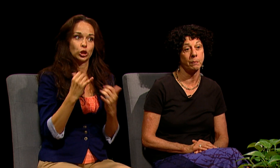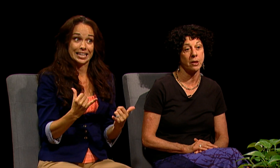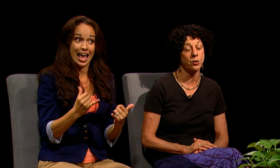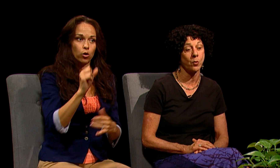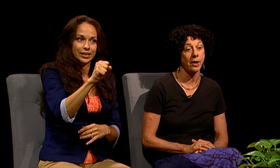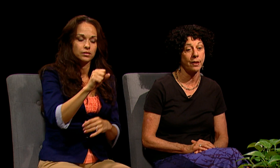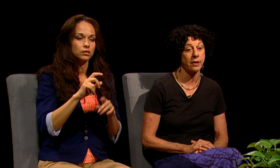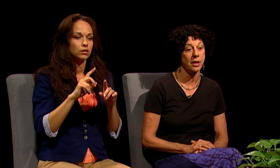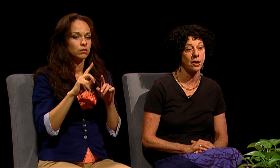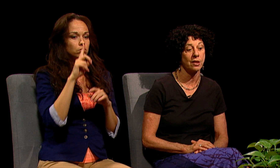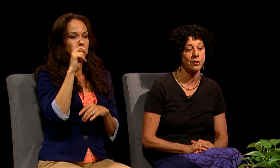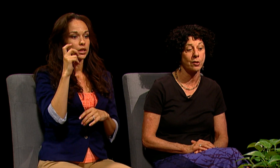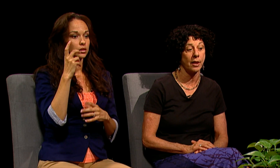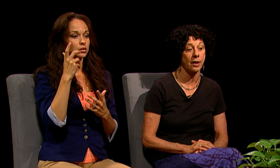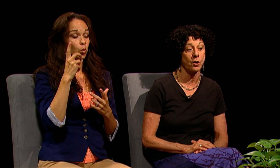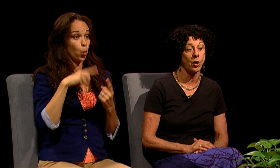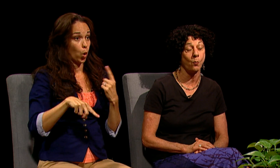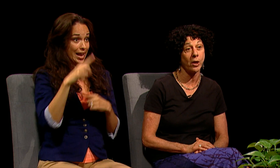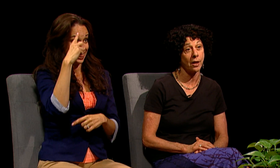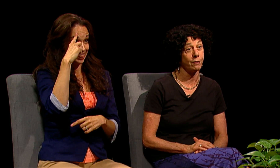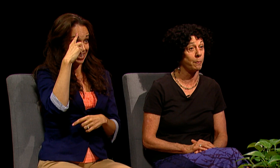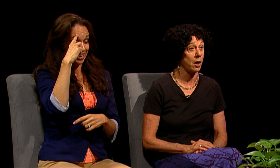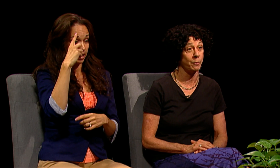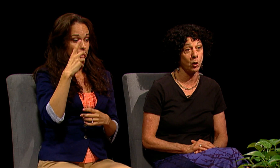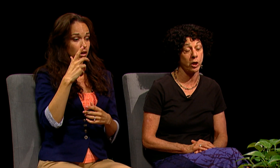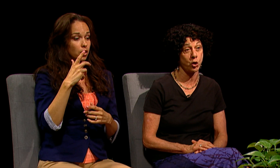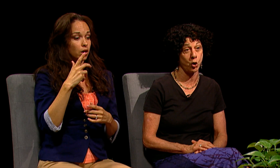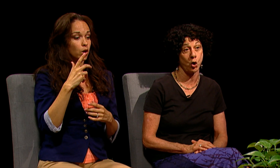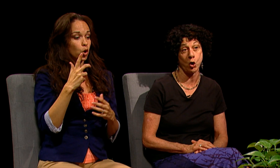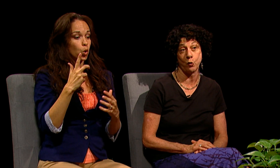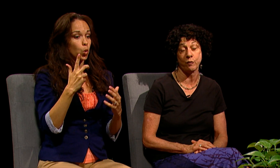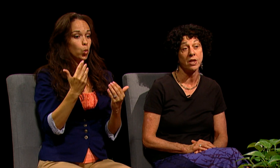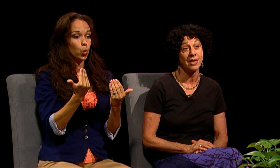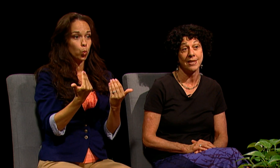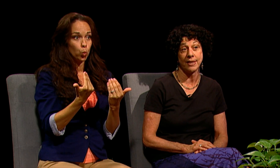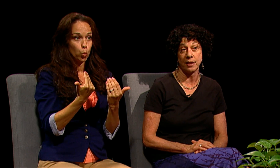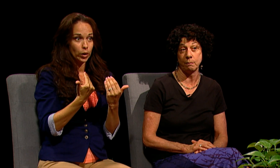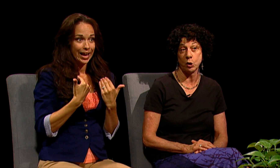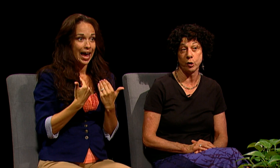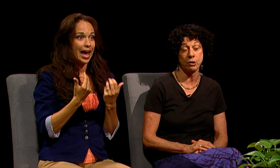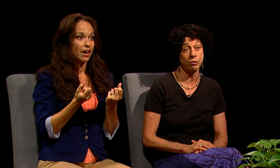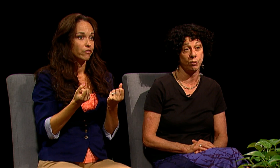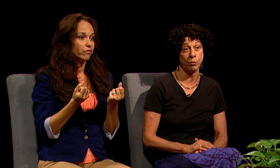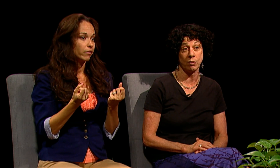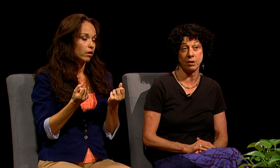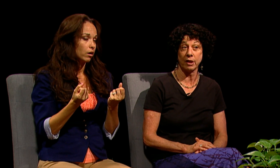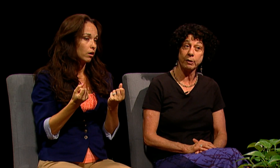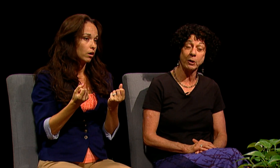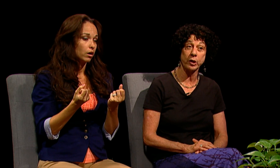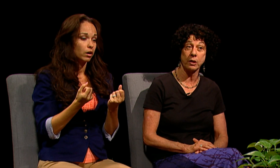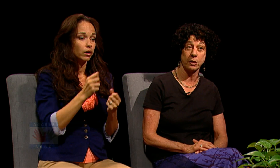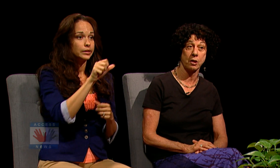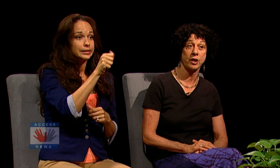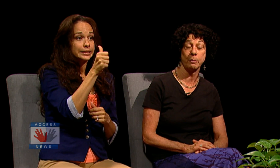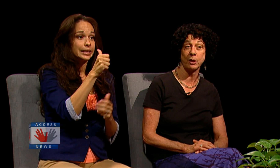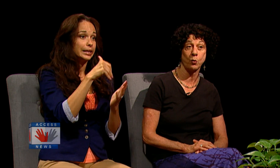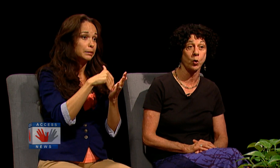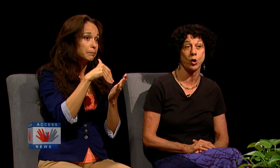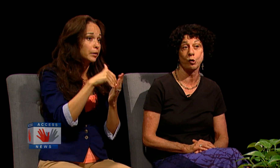BECAUSE WHAT I THINK IS THAT WE HAVE A POPULATION OF 10 MILLION TO 11 MILLION UNDOCUMENTED WORKERS